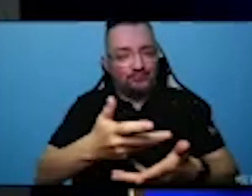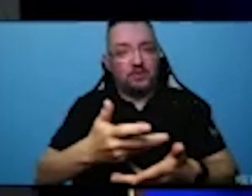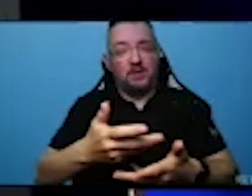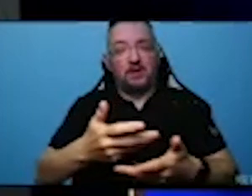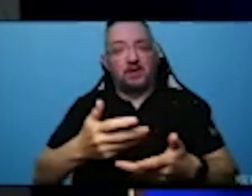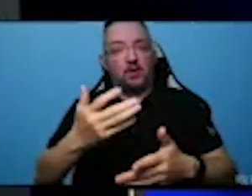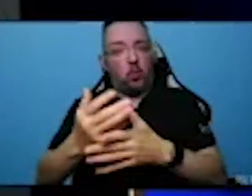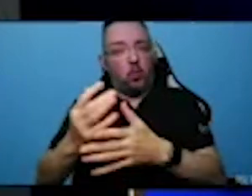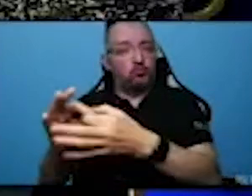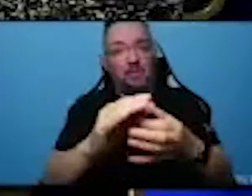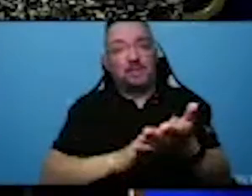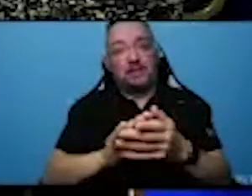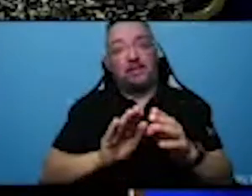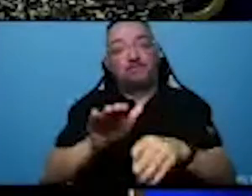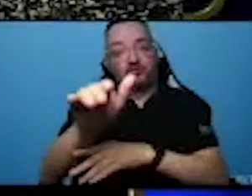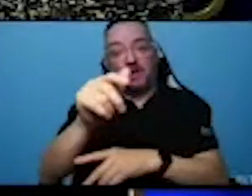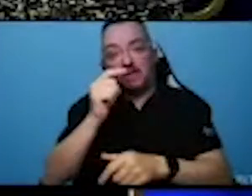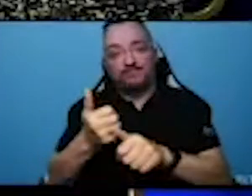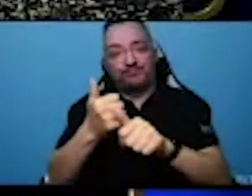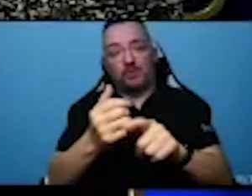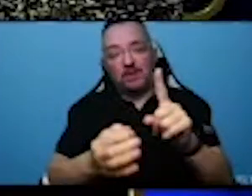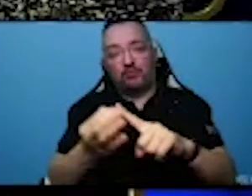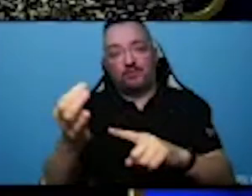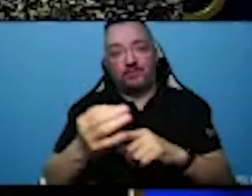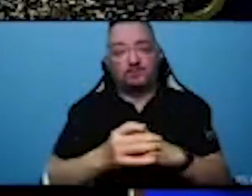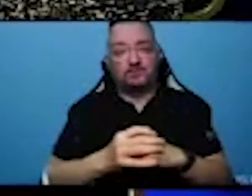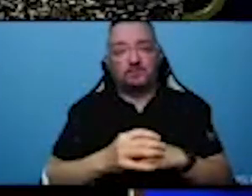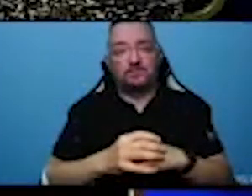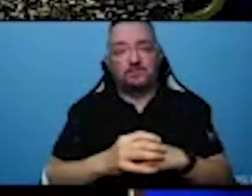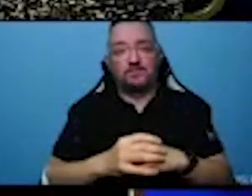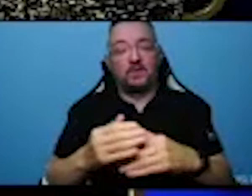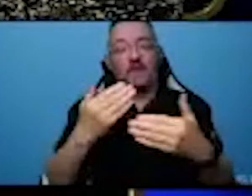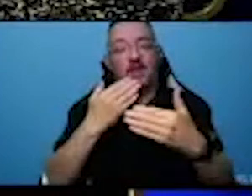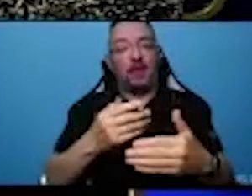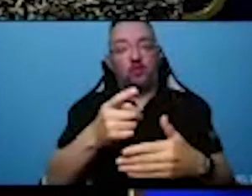Well thank you Professor Dame Anne Glover for chairing the Commission, uh, which has